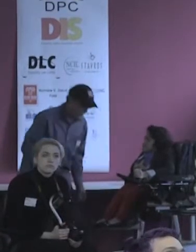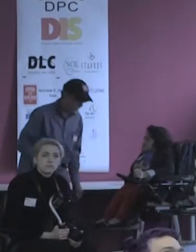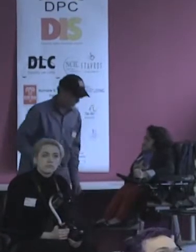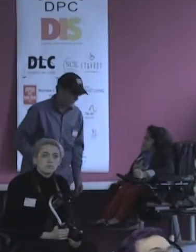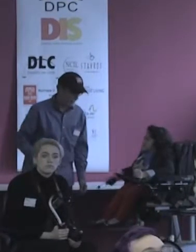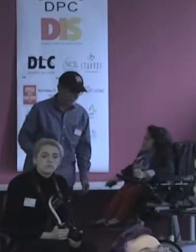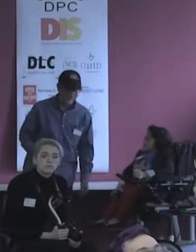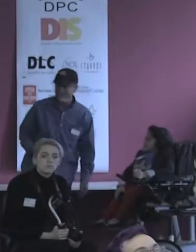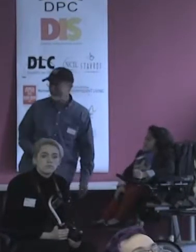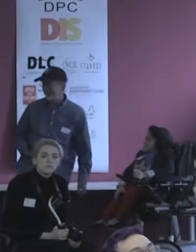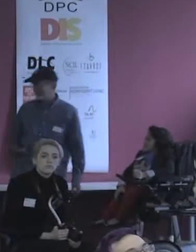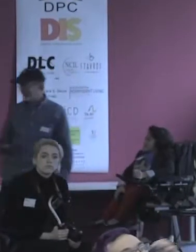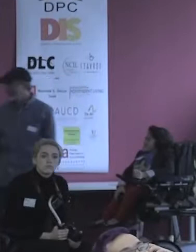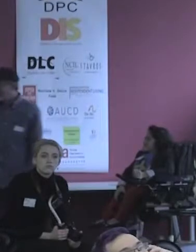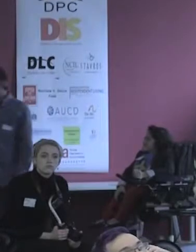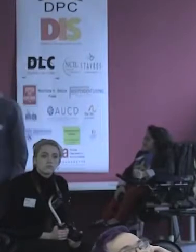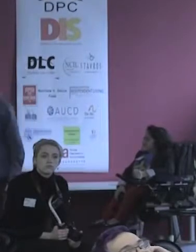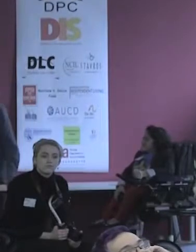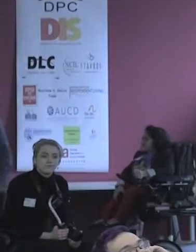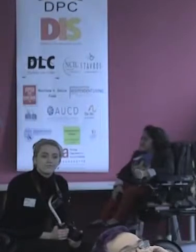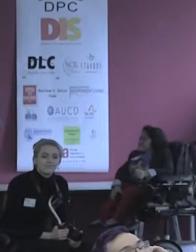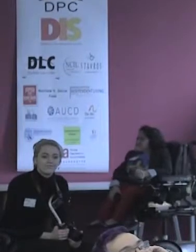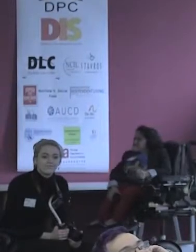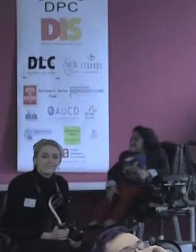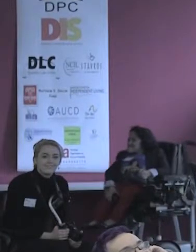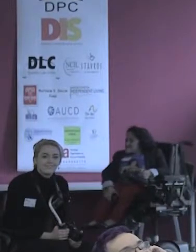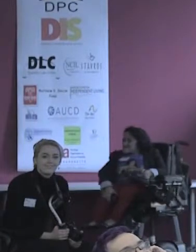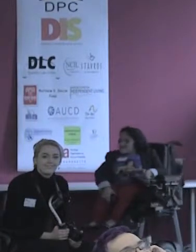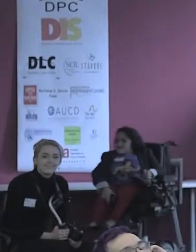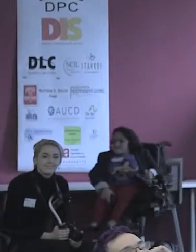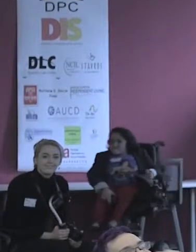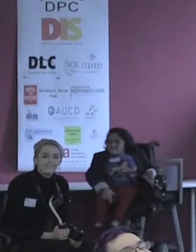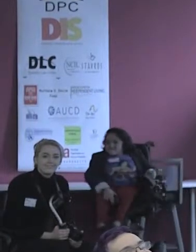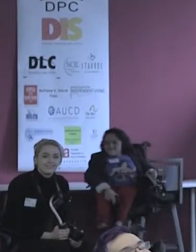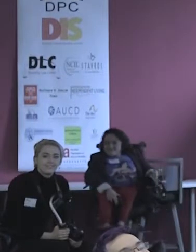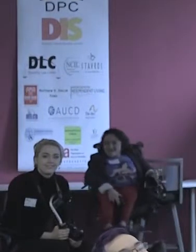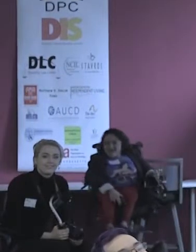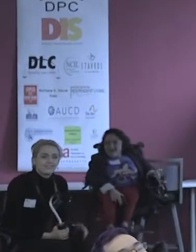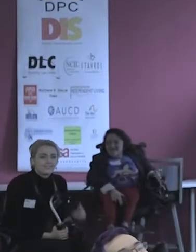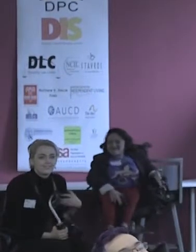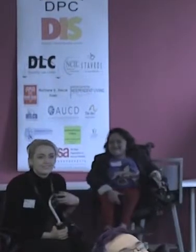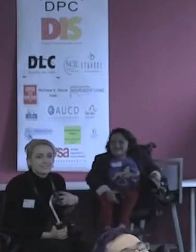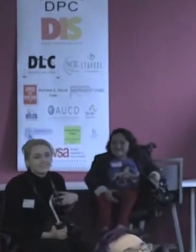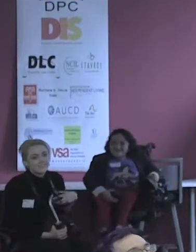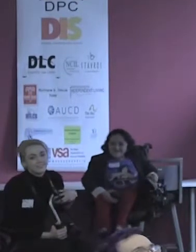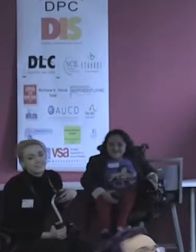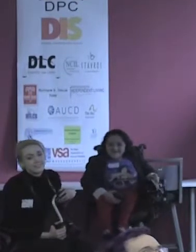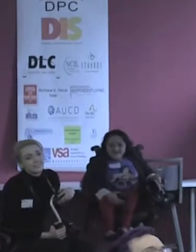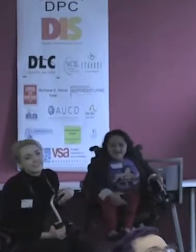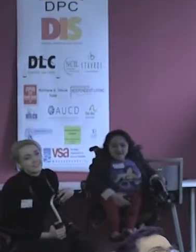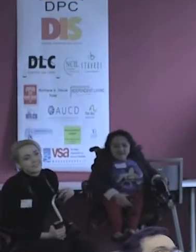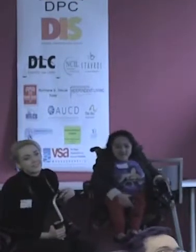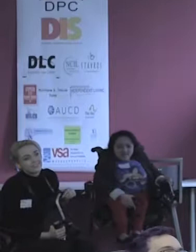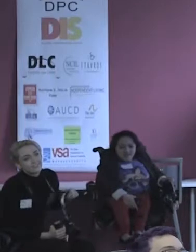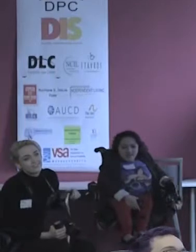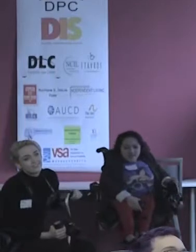I don't have more time to screw around on Facebook. Okay. That's fine, I will stop screwing around on Facebook